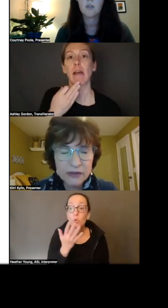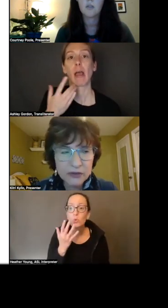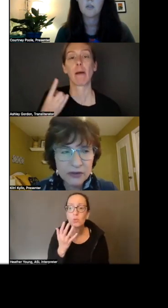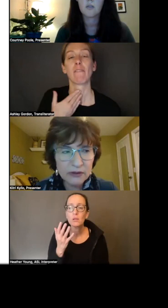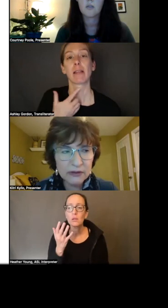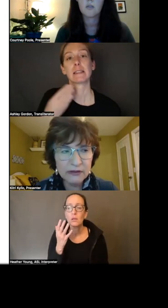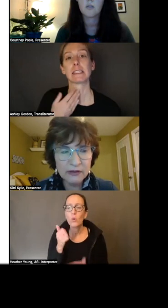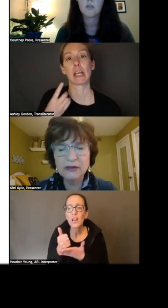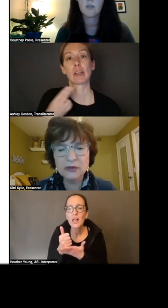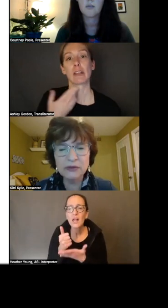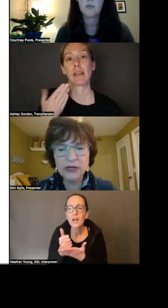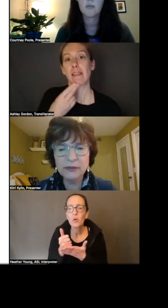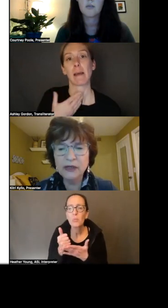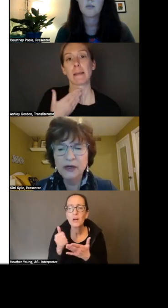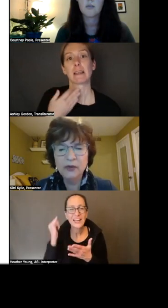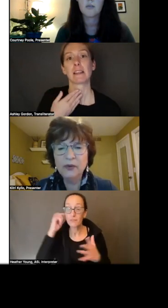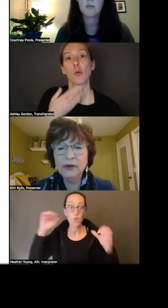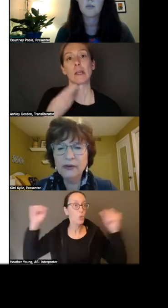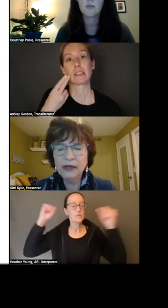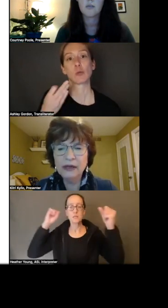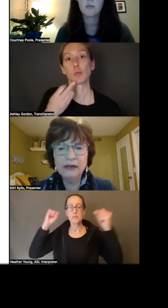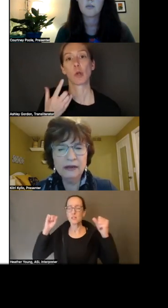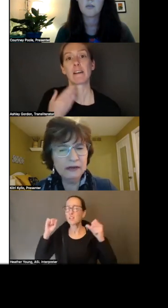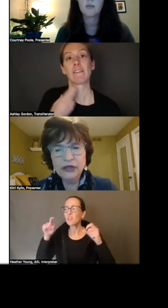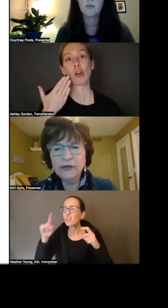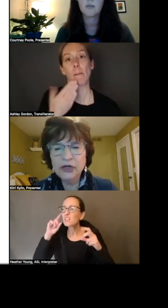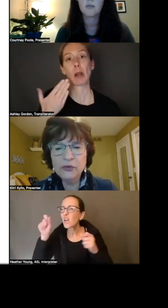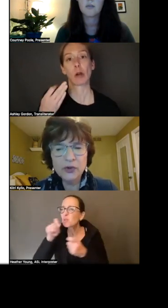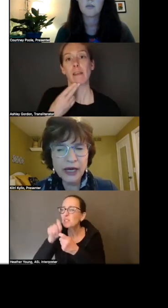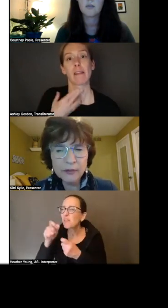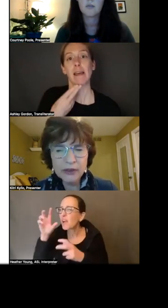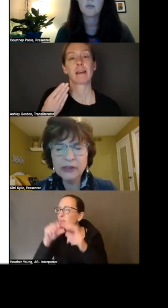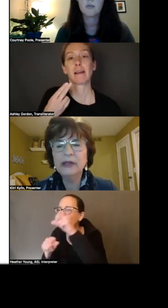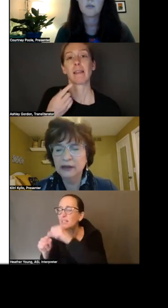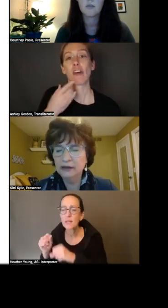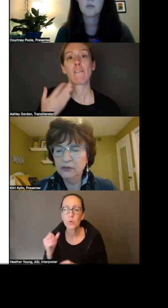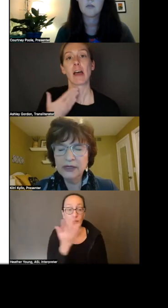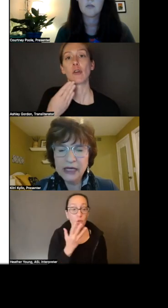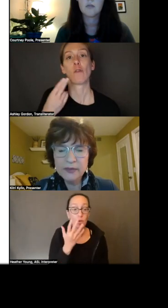in a school environment. Or they can clarify new vocabulary or names,